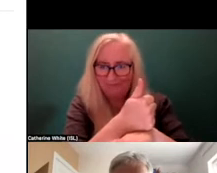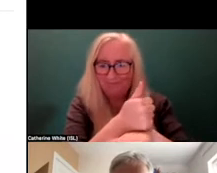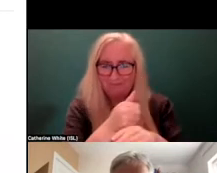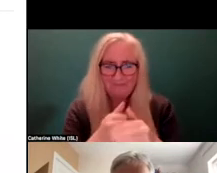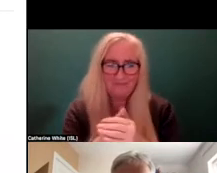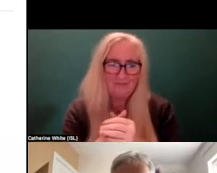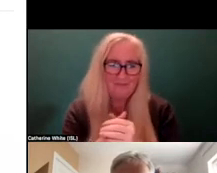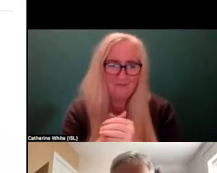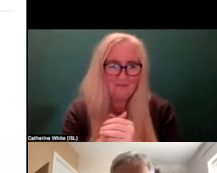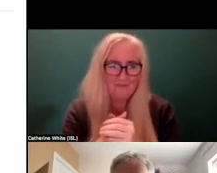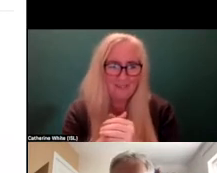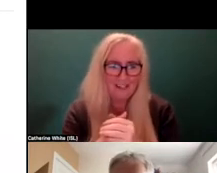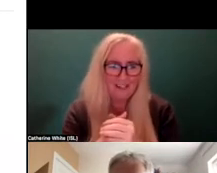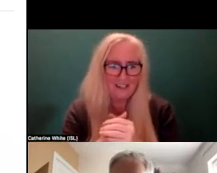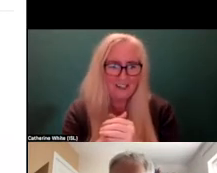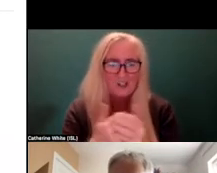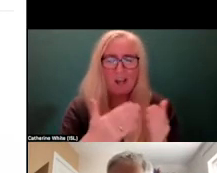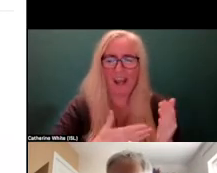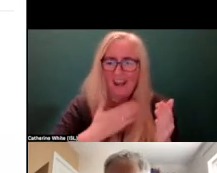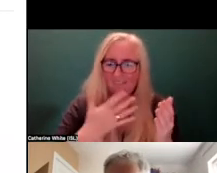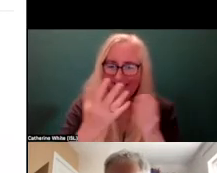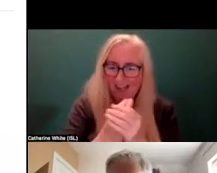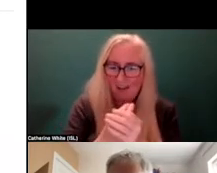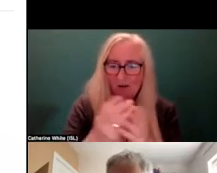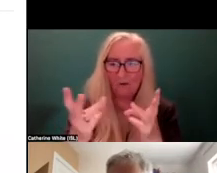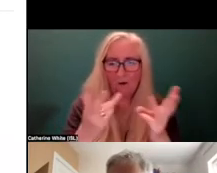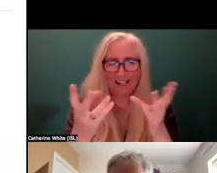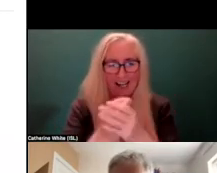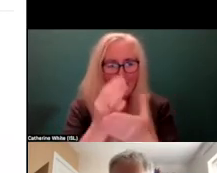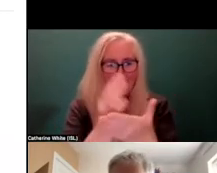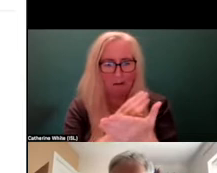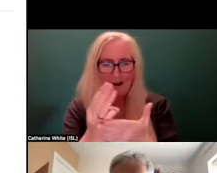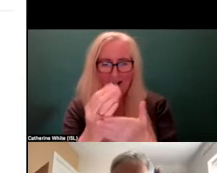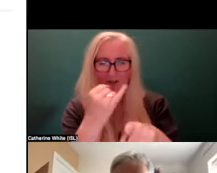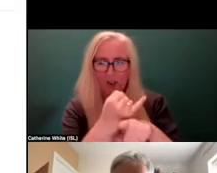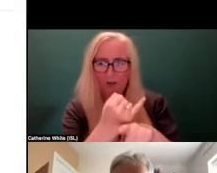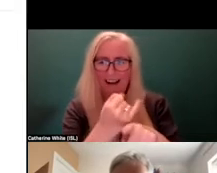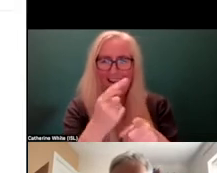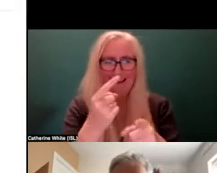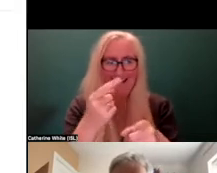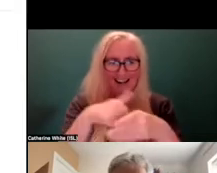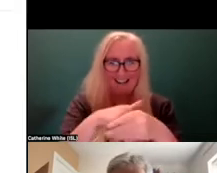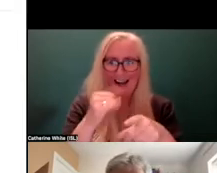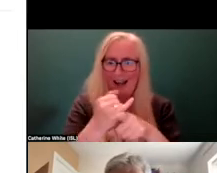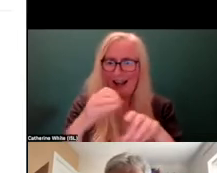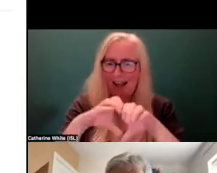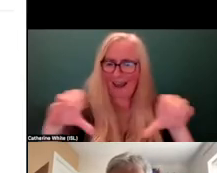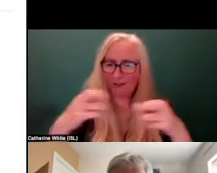And so the living and being together is as big a part of the school as the classroom.